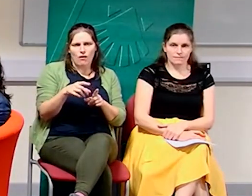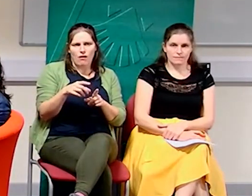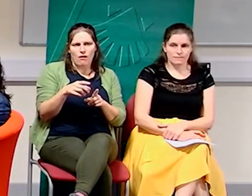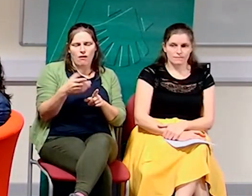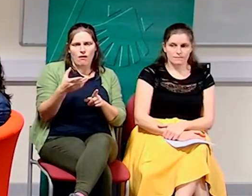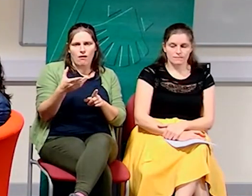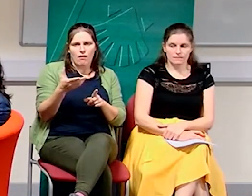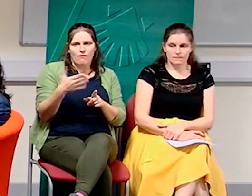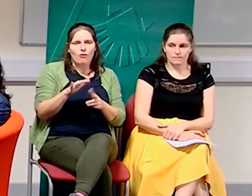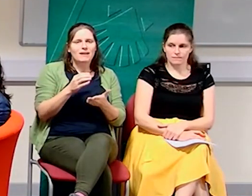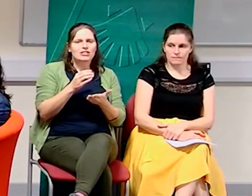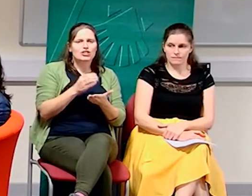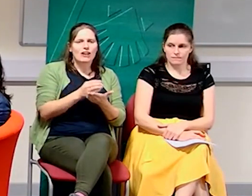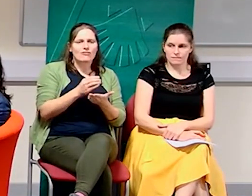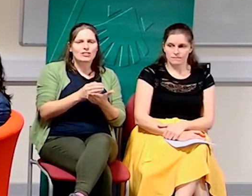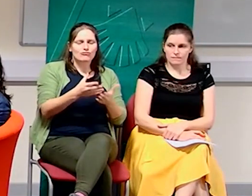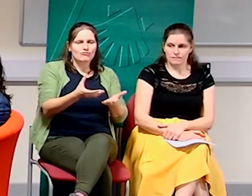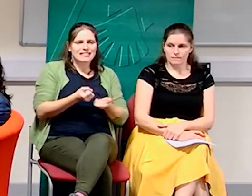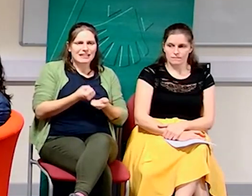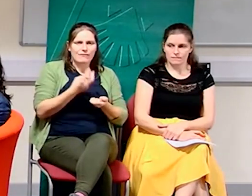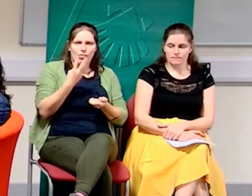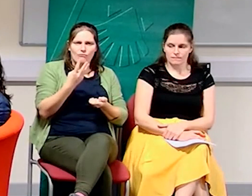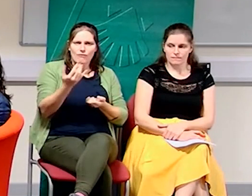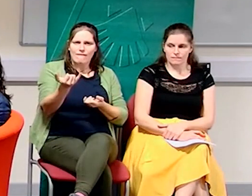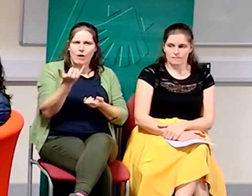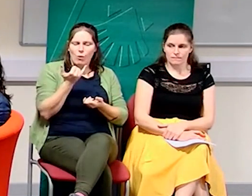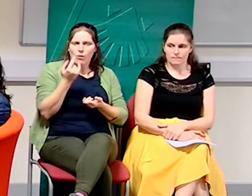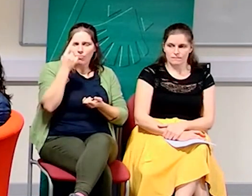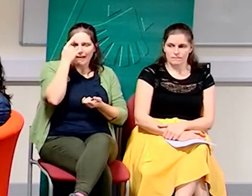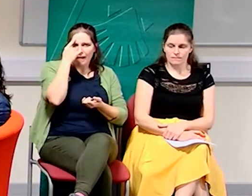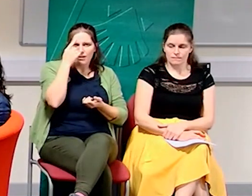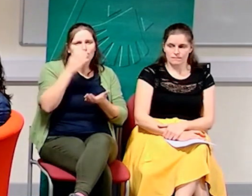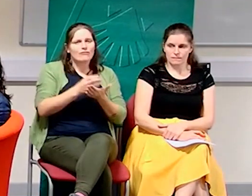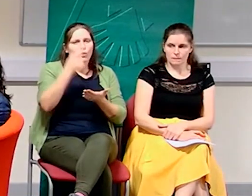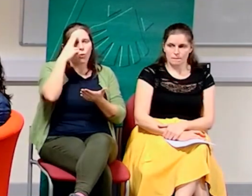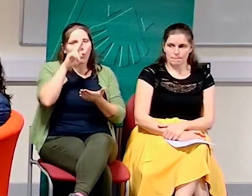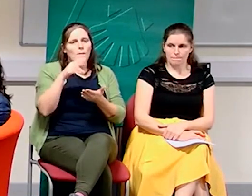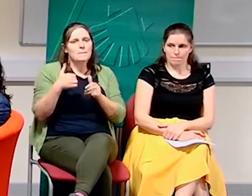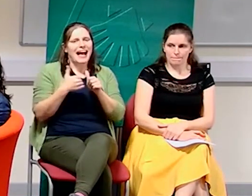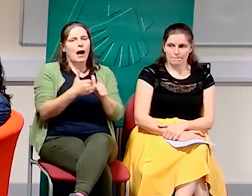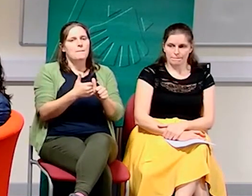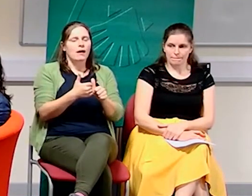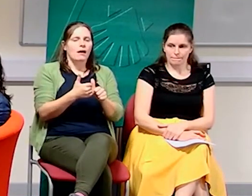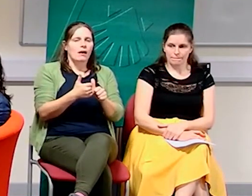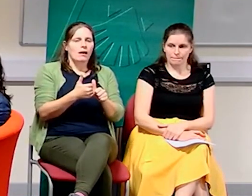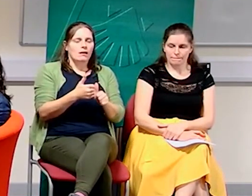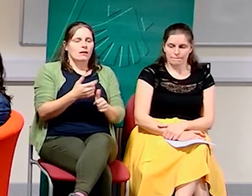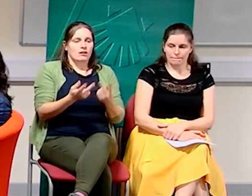backup she received three phone calls I think it was from another child who had a parent with a